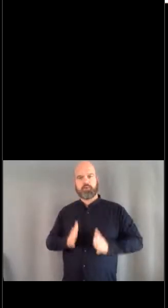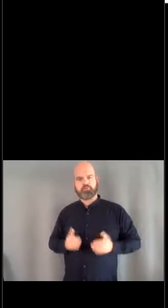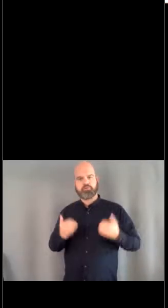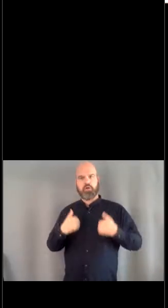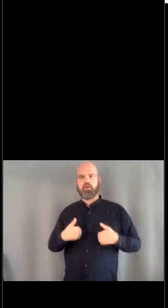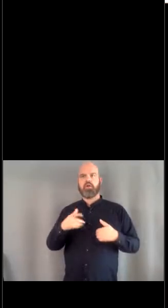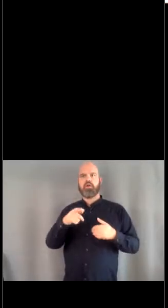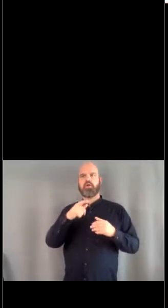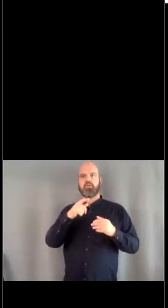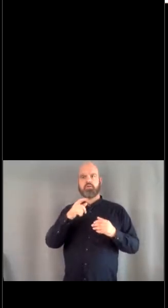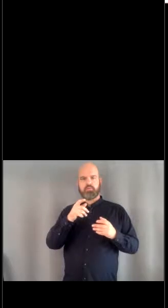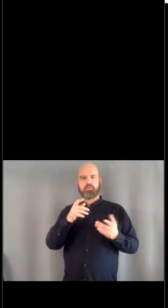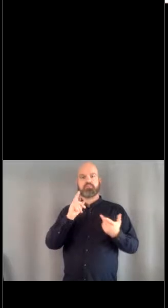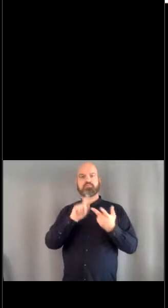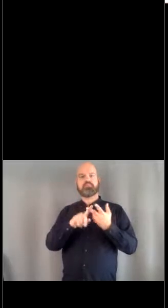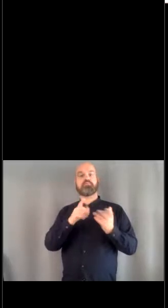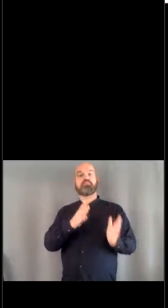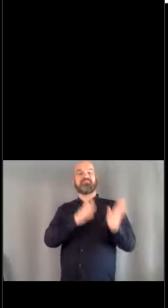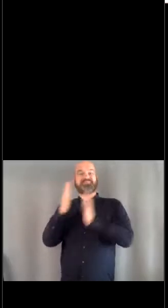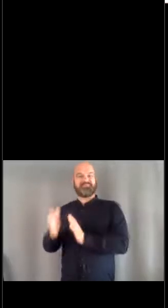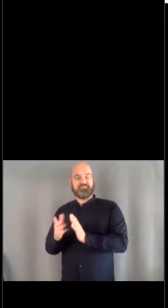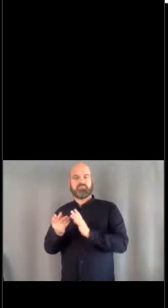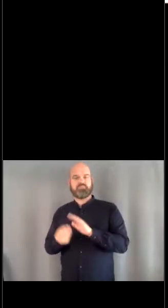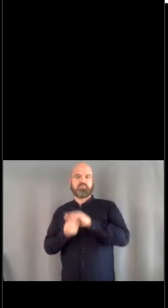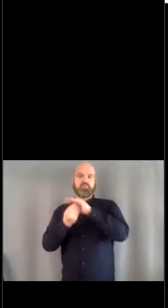rehabilitation programmes, provision of assisted devices,